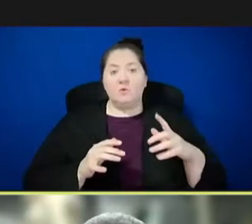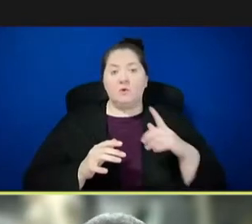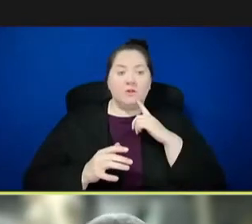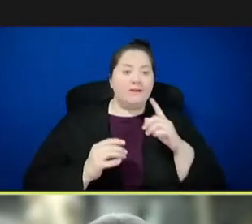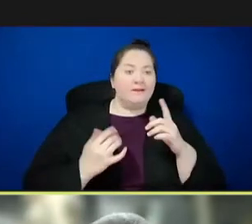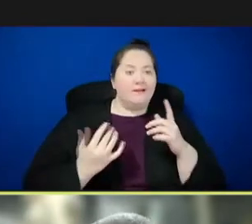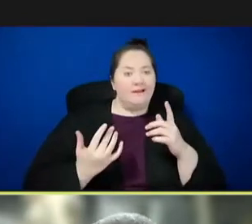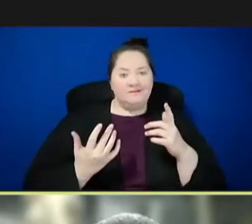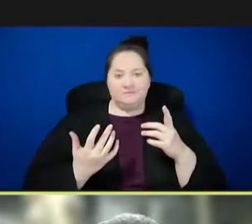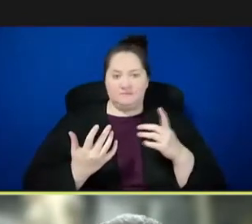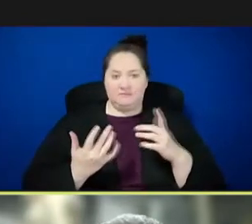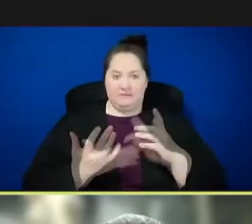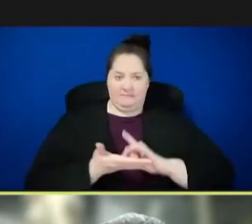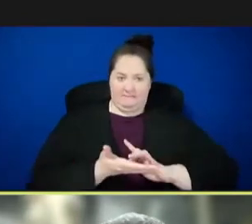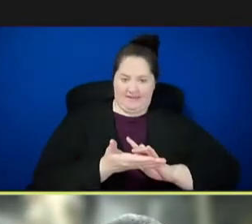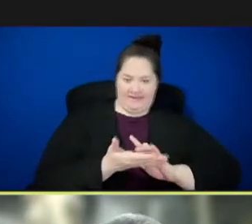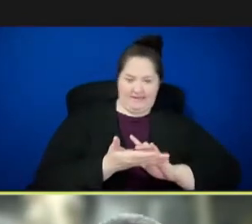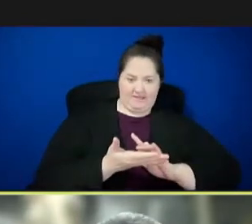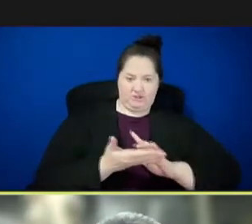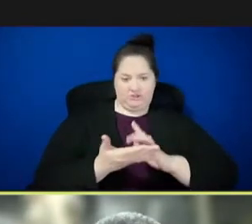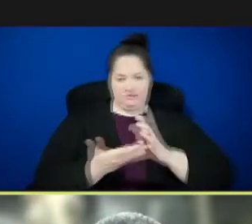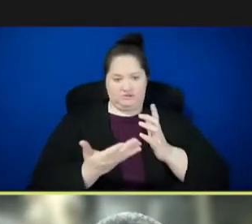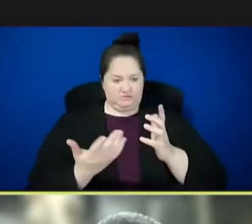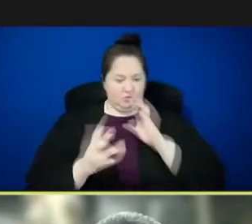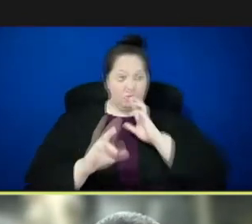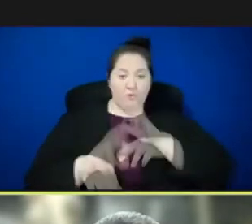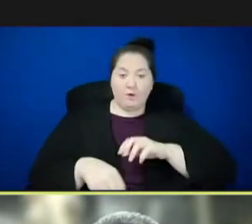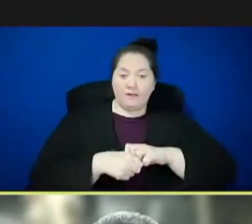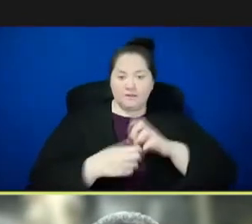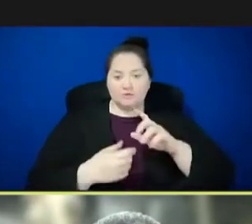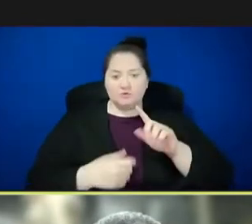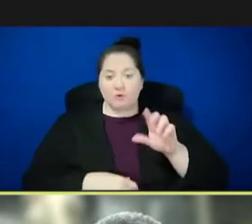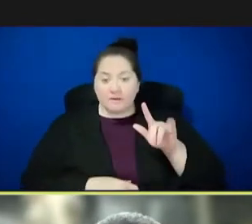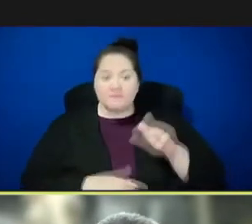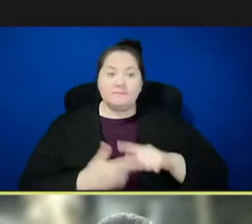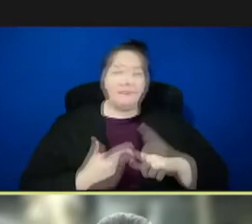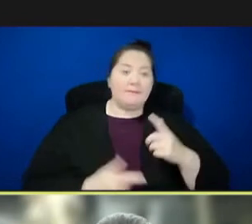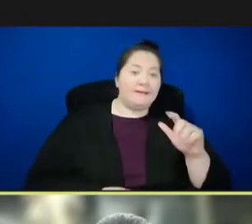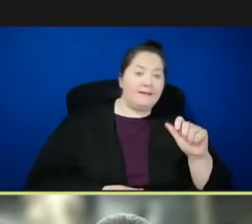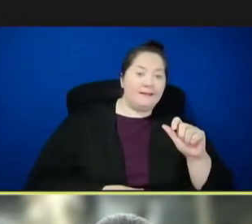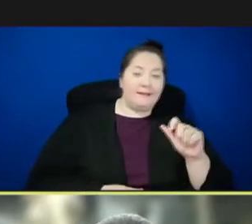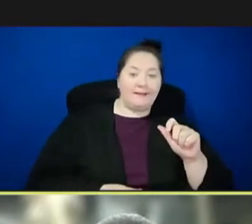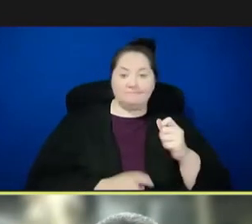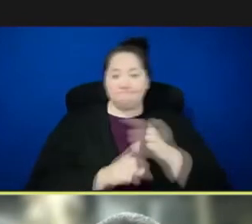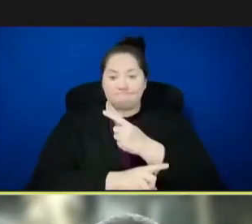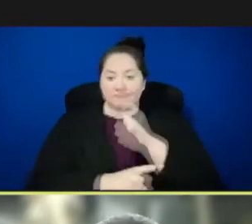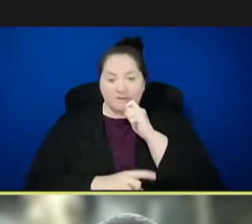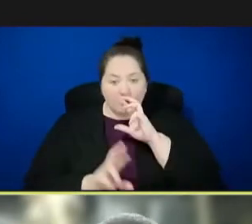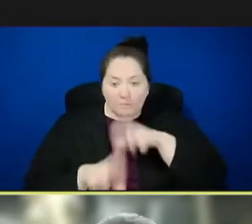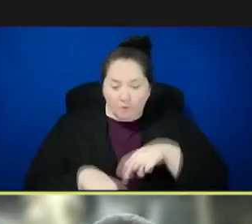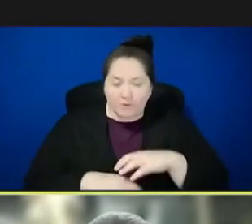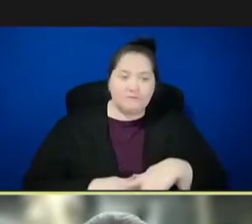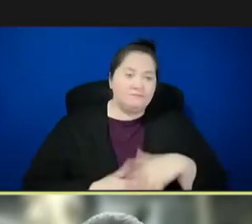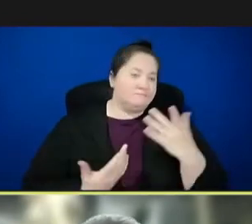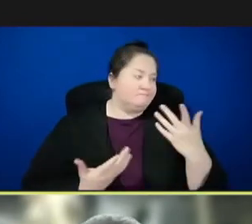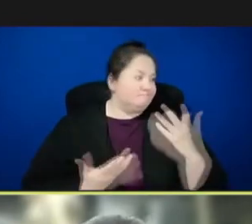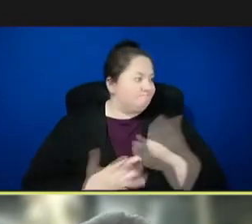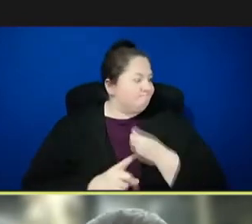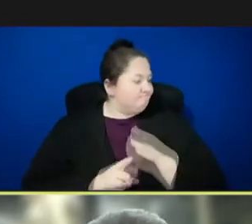clinical trials that may suggest that an AE was not reported. For someone, a simple example of